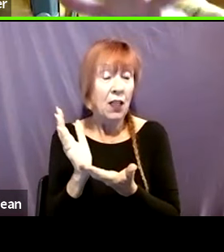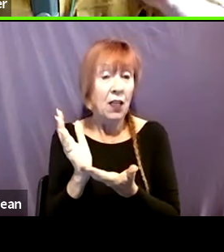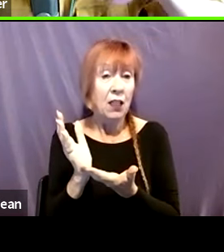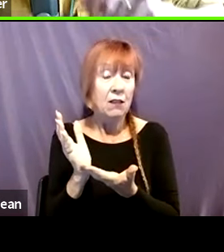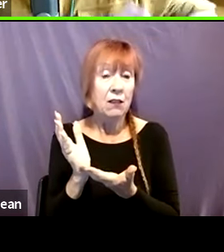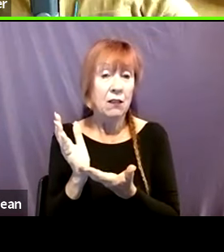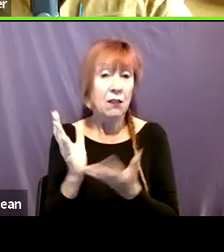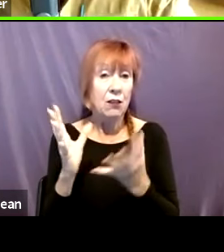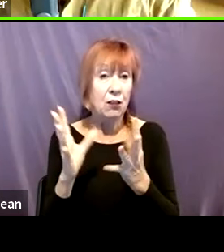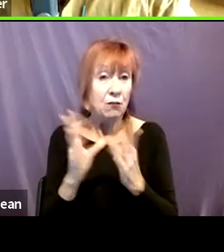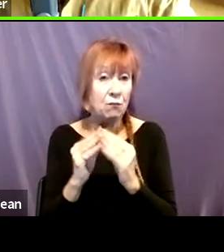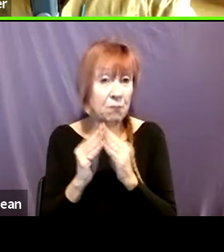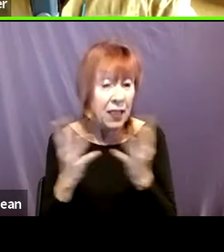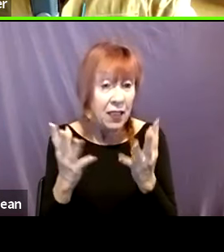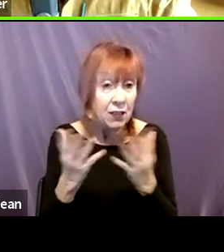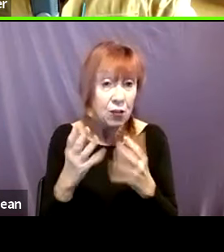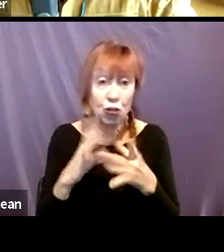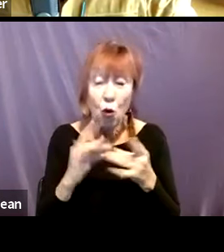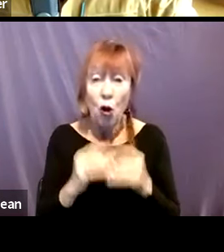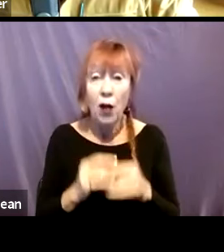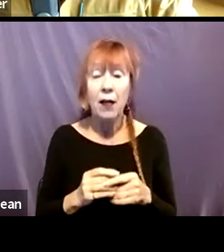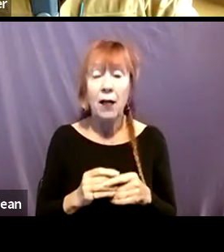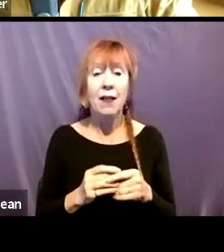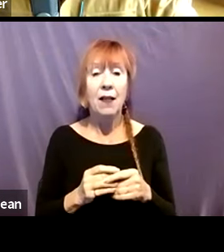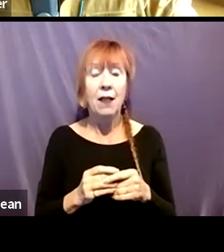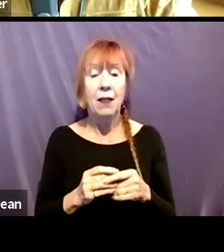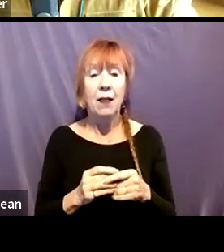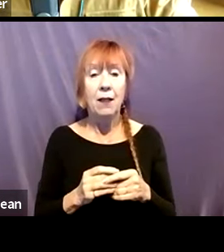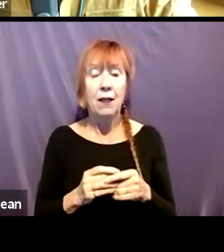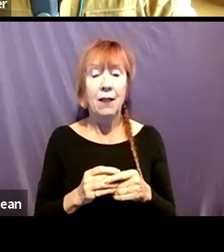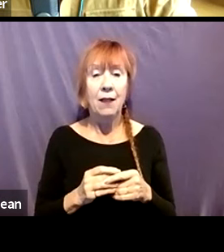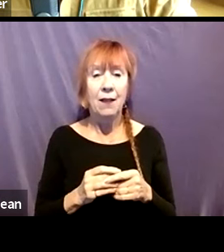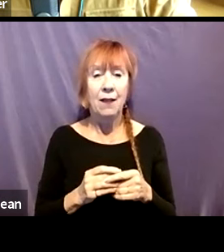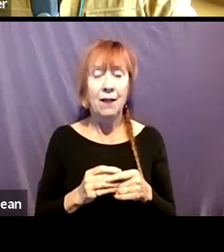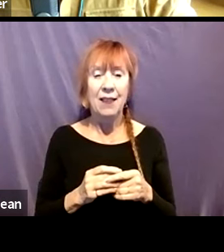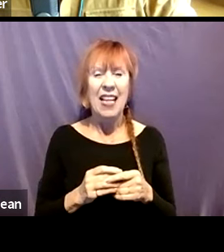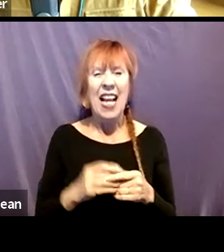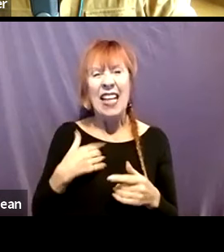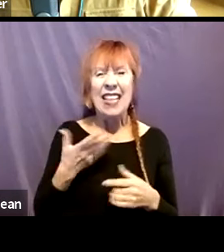Go for it Amani. So I'm in a similar boat, I guess, with Jeffrey.